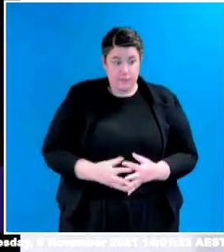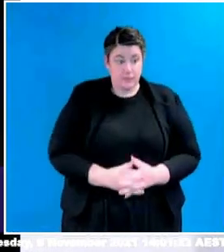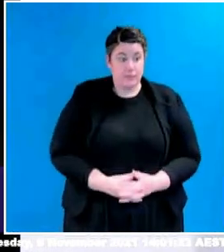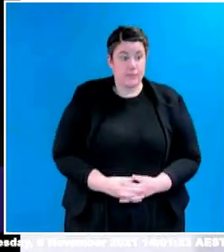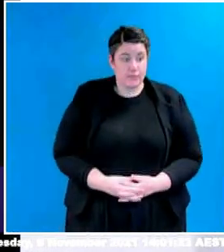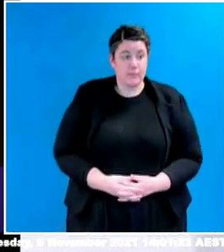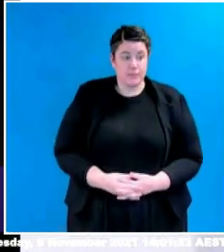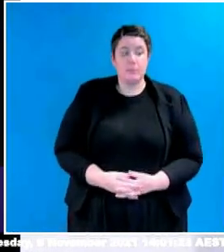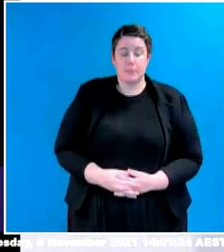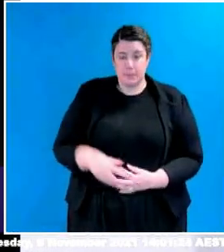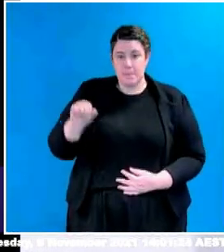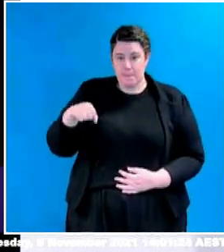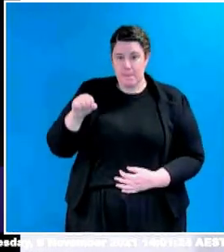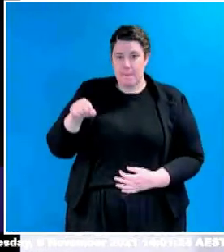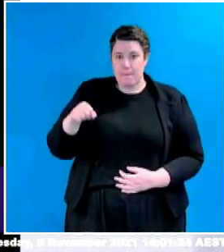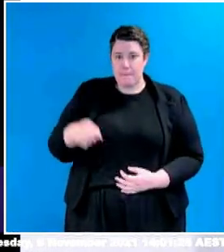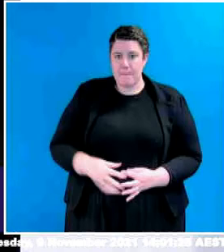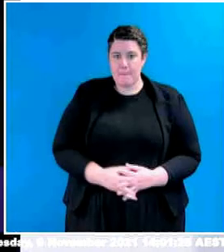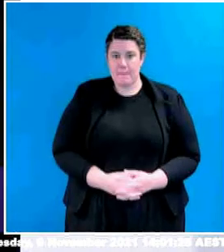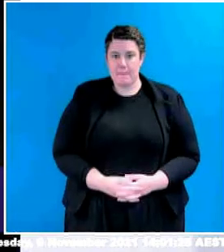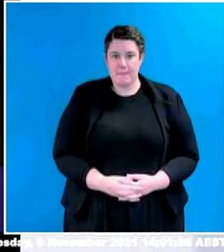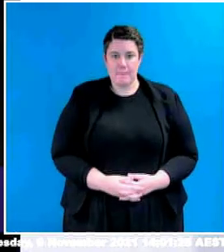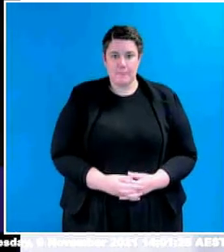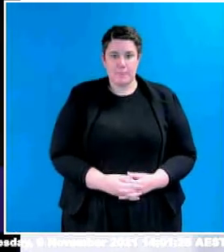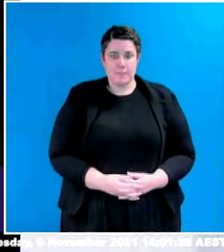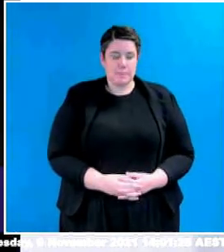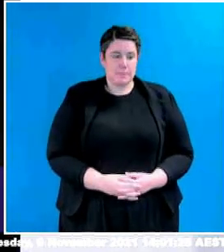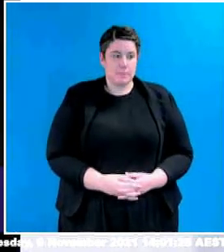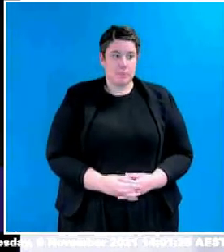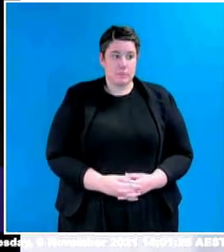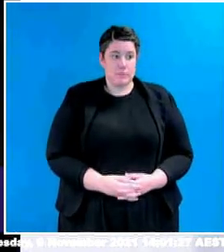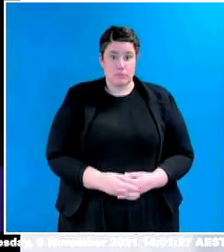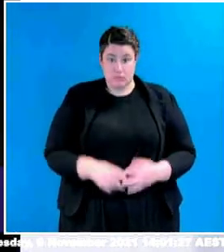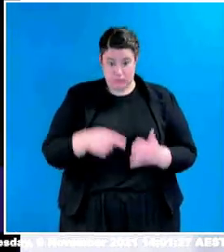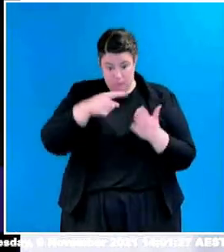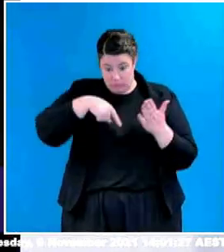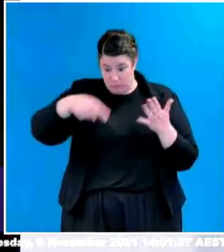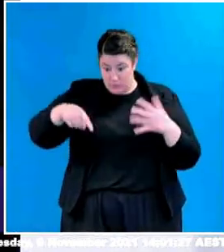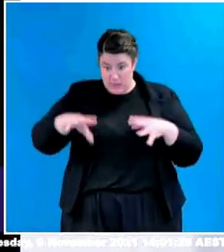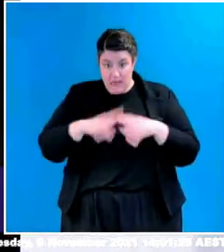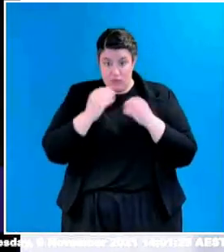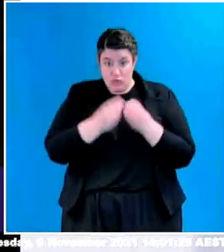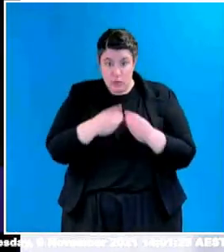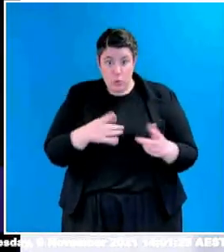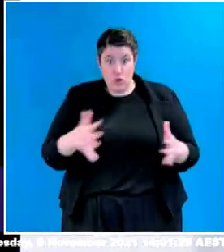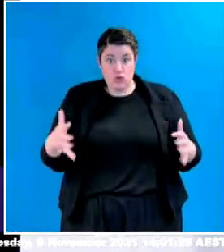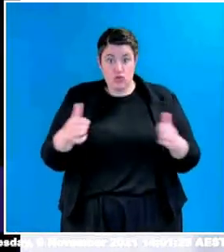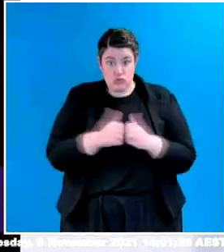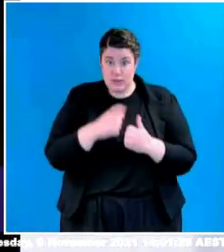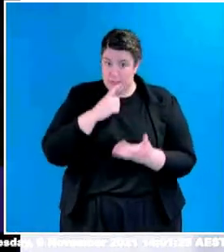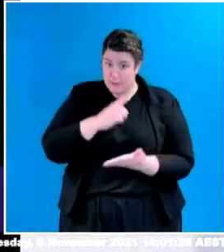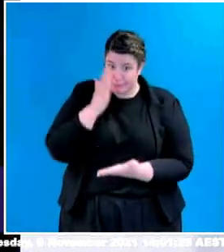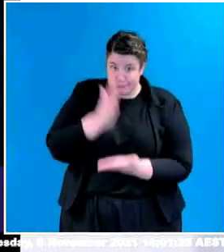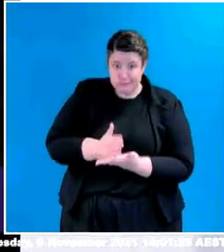Yes. Do you all agree with its contents as being accurate and correct?